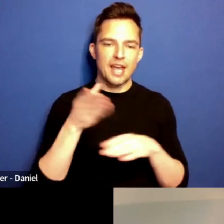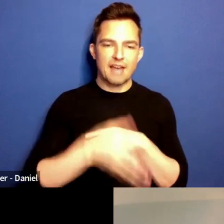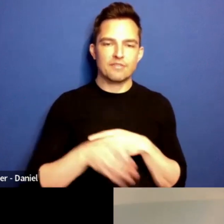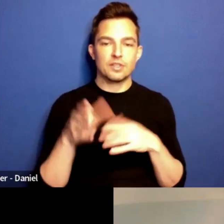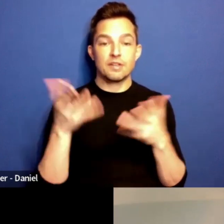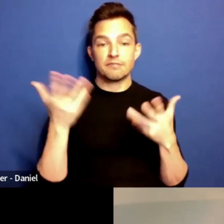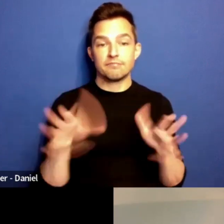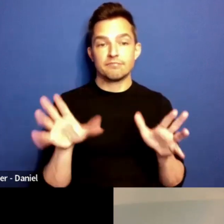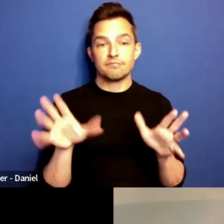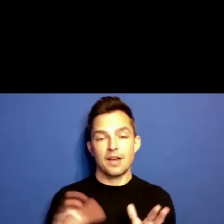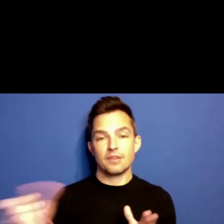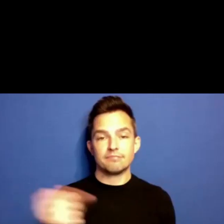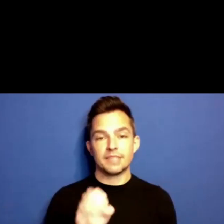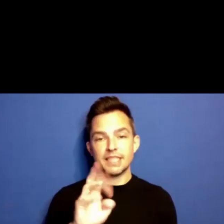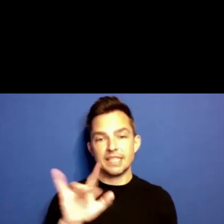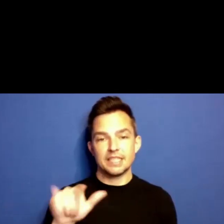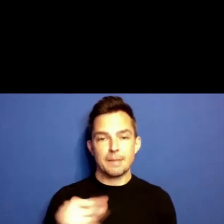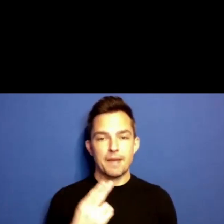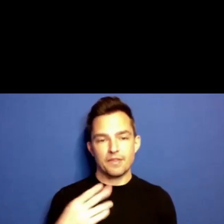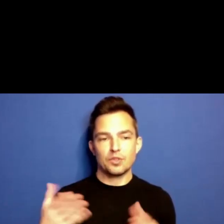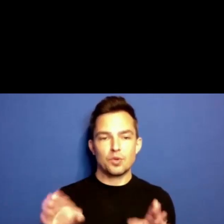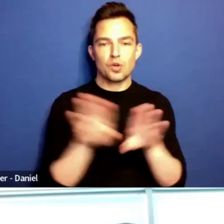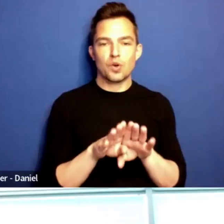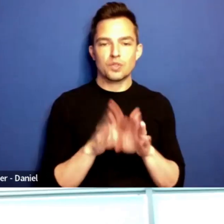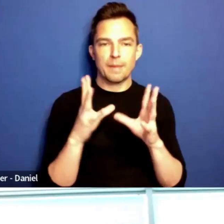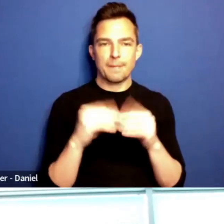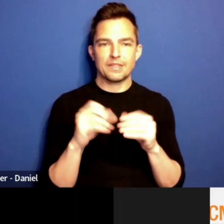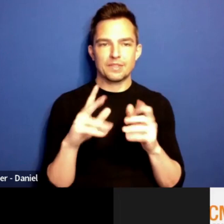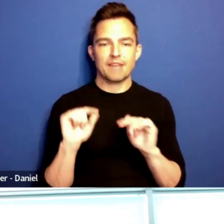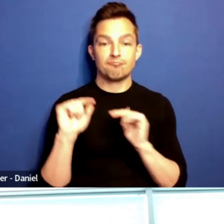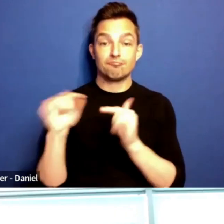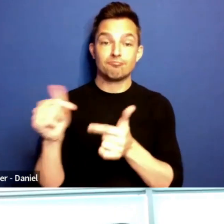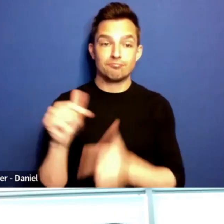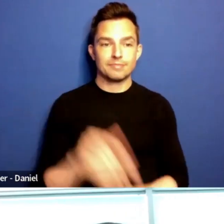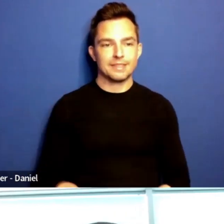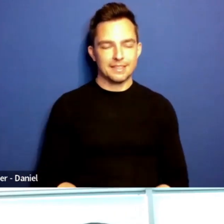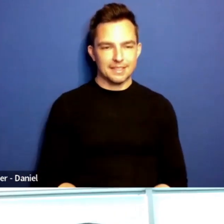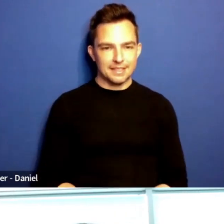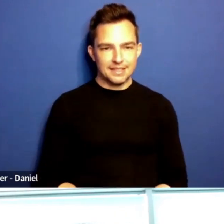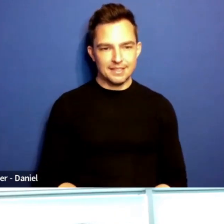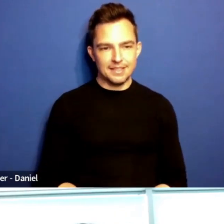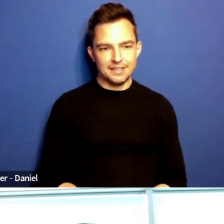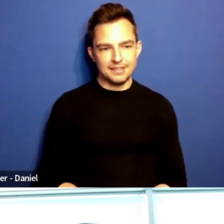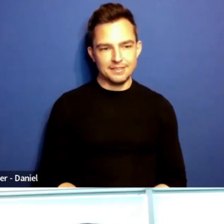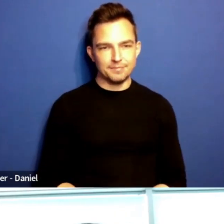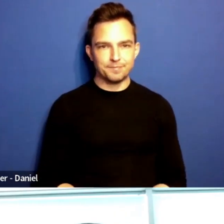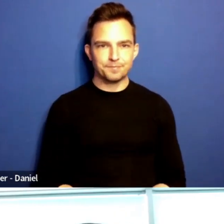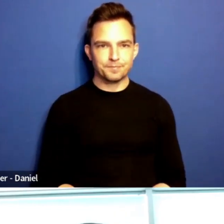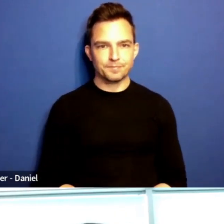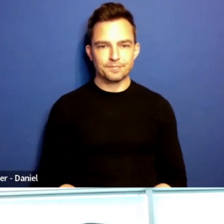like to bring Elizabeth up to close us out. Elizabeth Leef: Well, thanks. Thank you, Judy. Wow, what an afternoon this has been, you